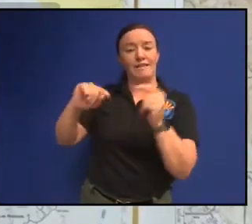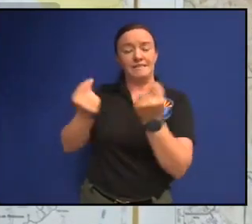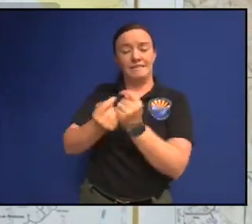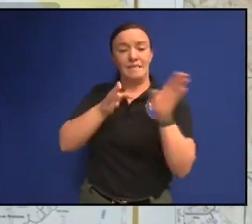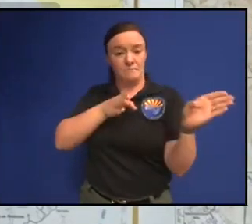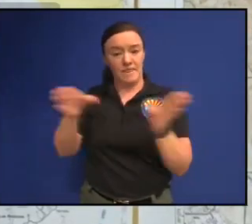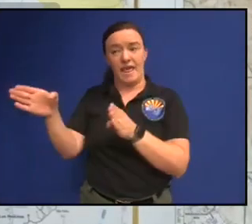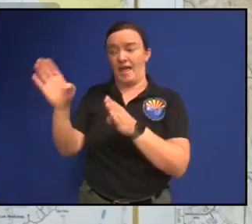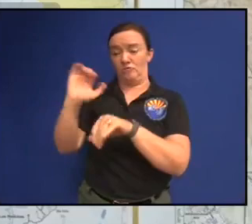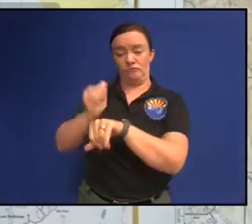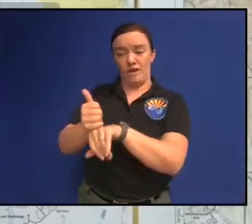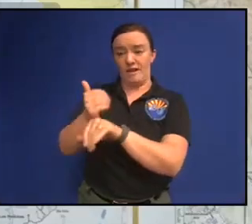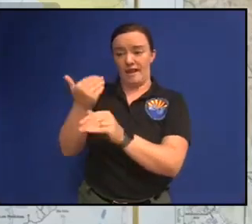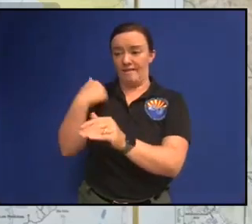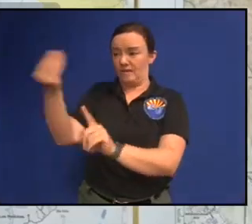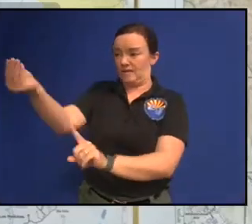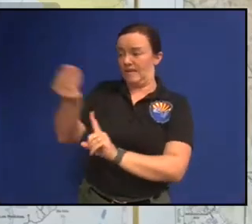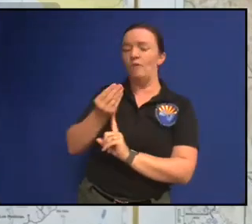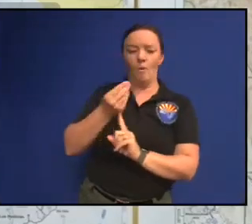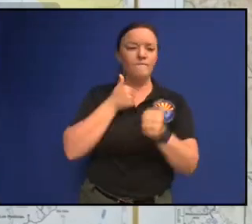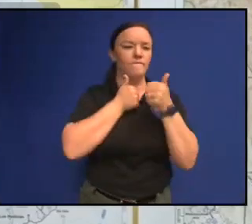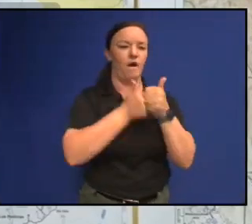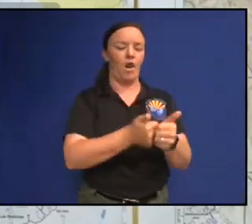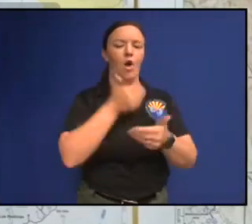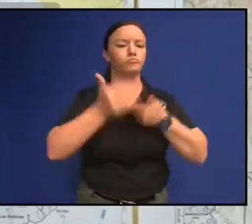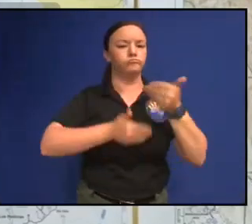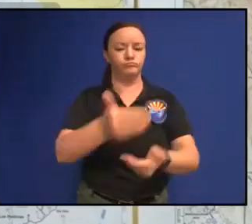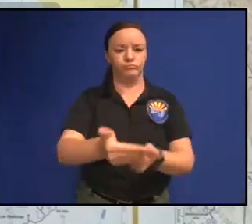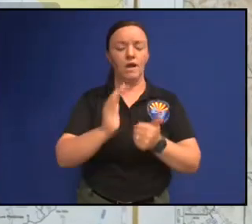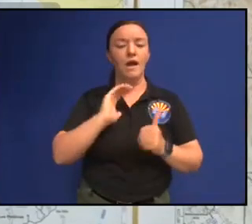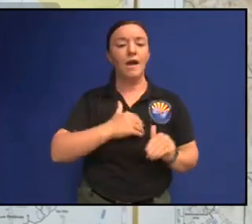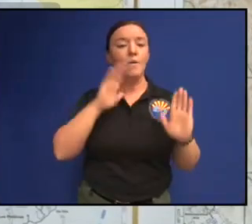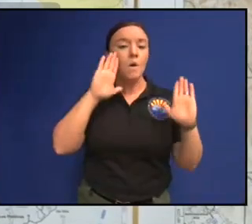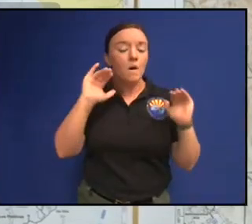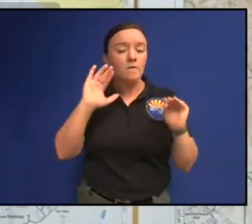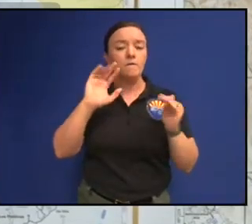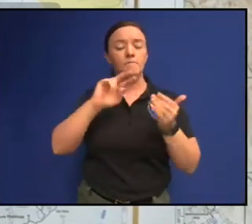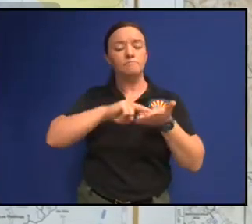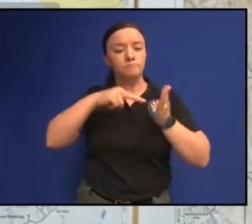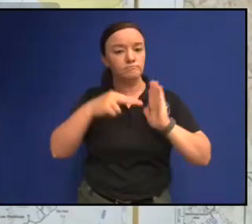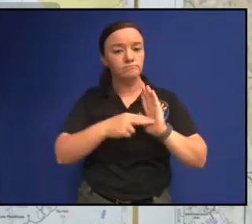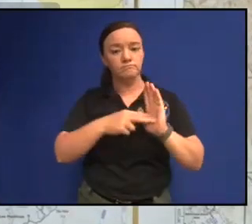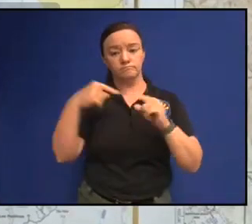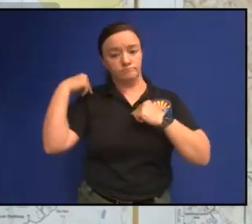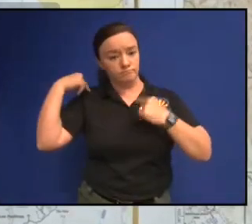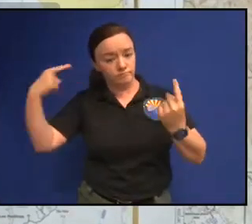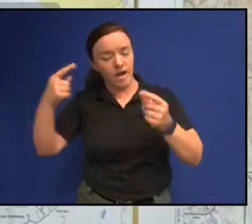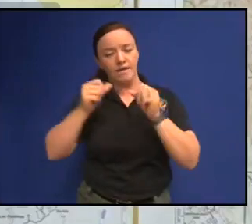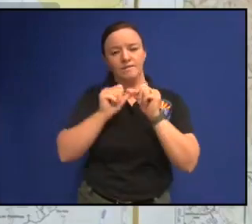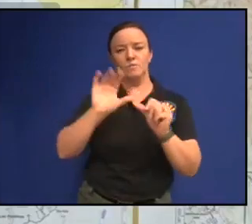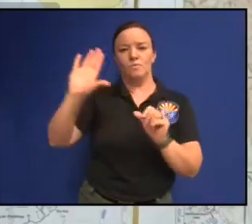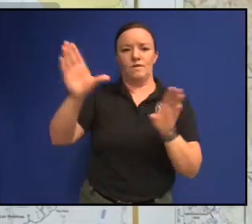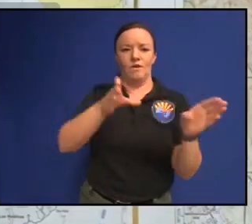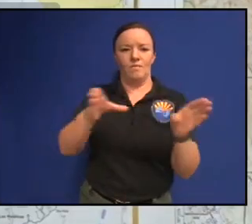AND OUR HOPE AND INTENT ALL ALONG HAS BEEN TO CONTINUE THE PLAN AND HAND IT BACK TO WHATEVER TEAM CAME IN